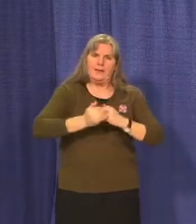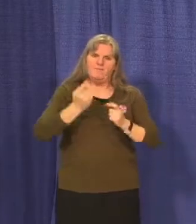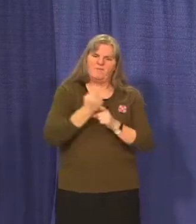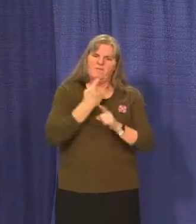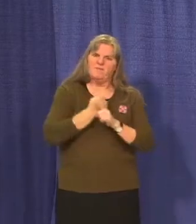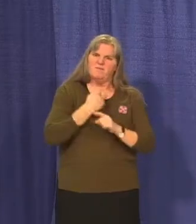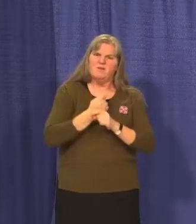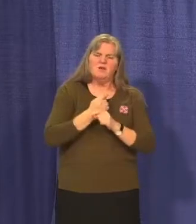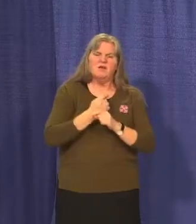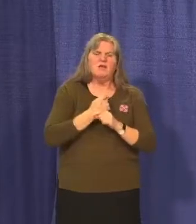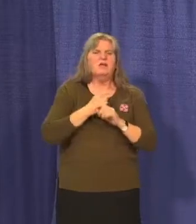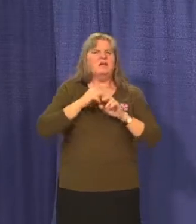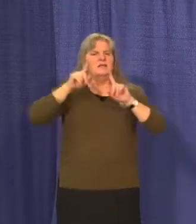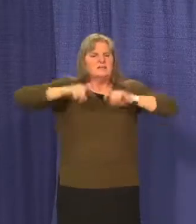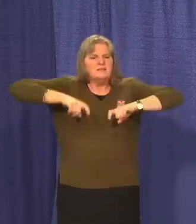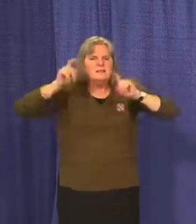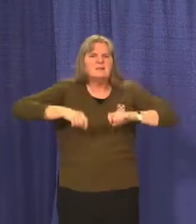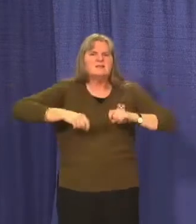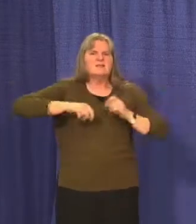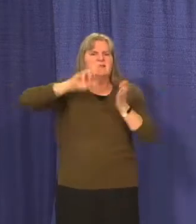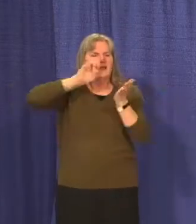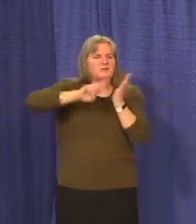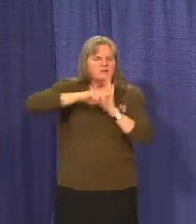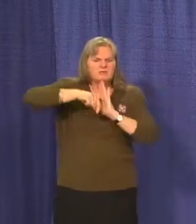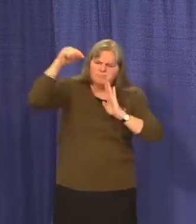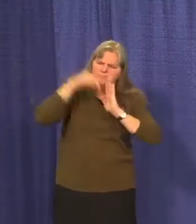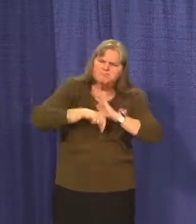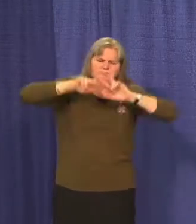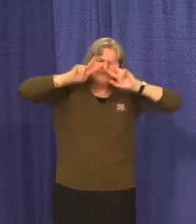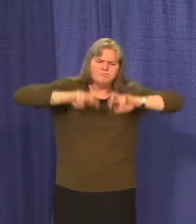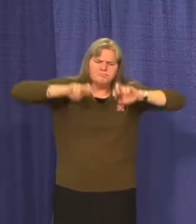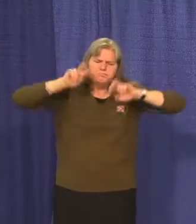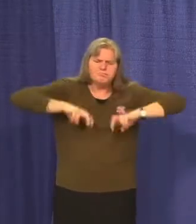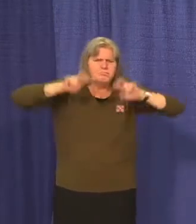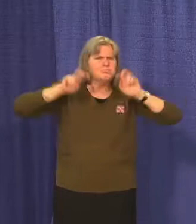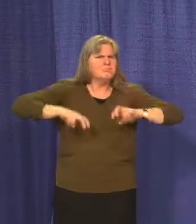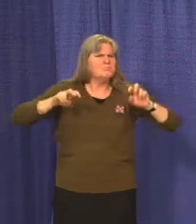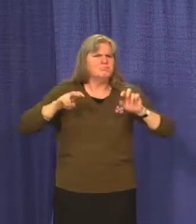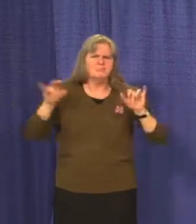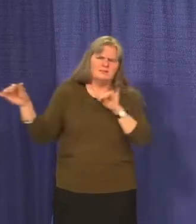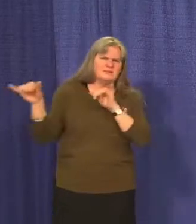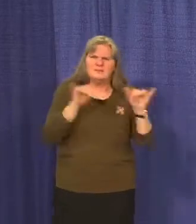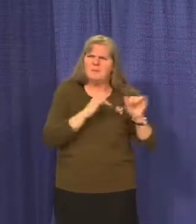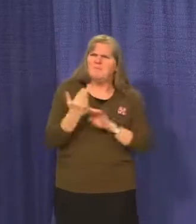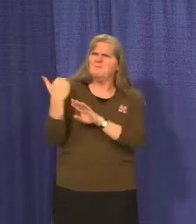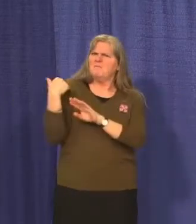development, clinical trials, where the regulatory processes that led to this vaccine being